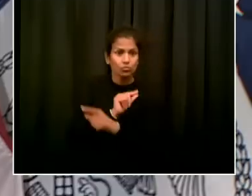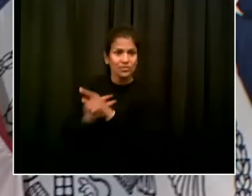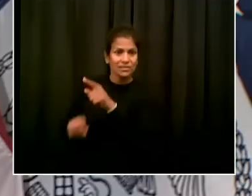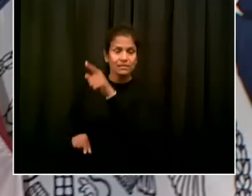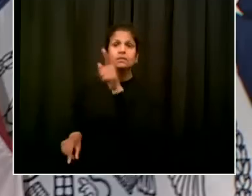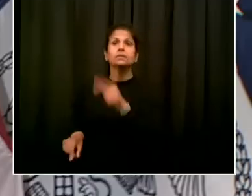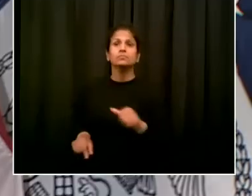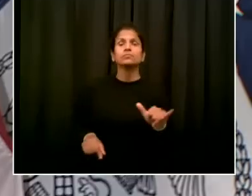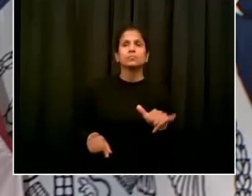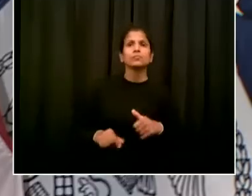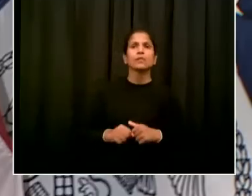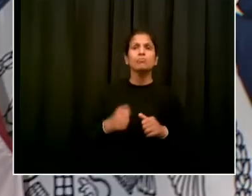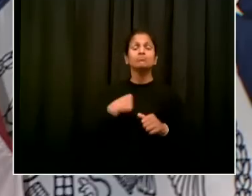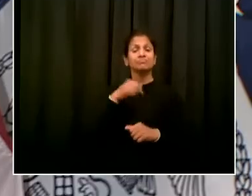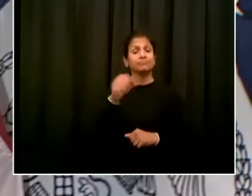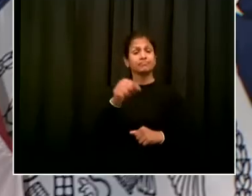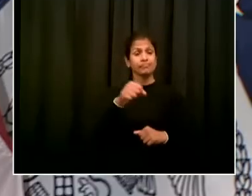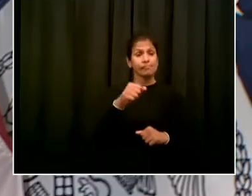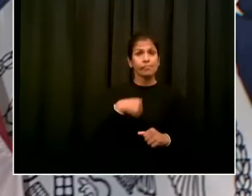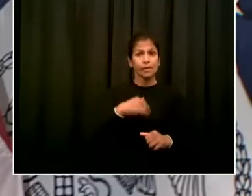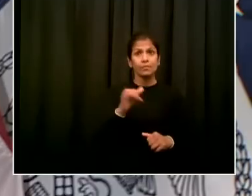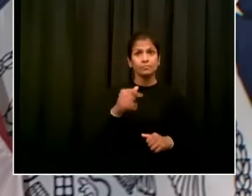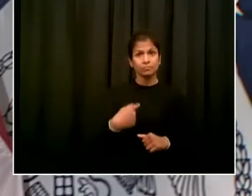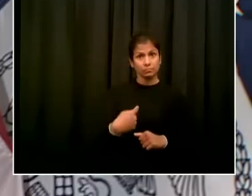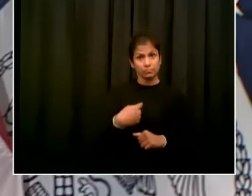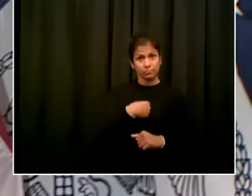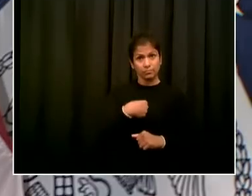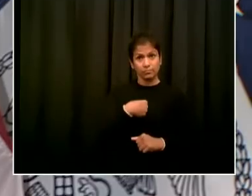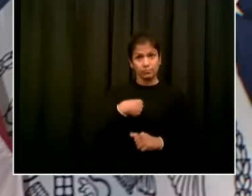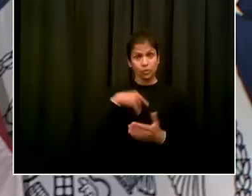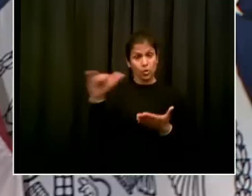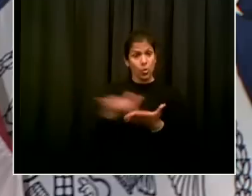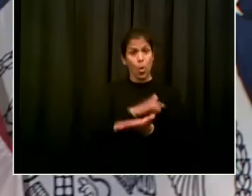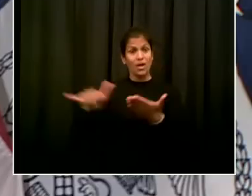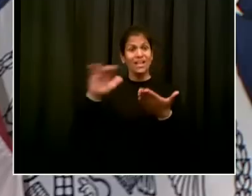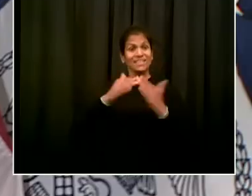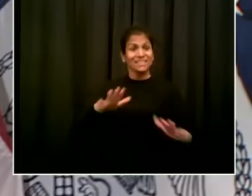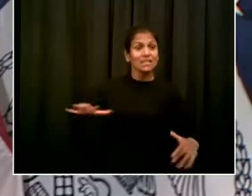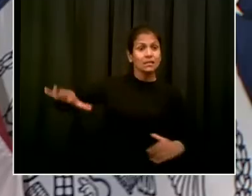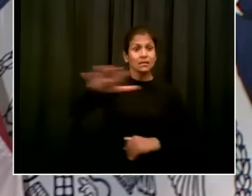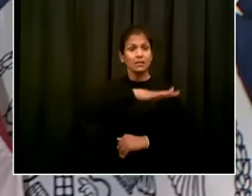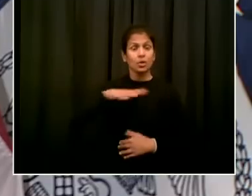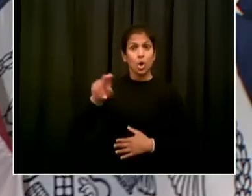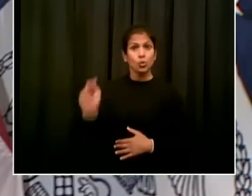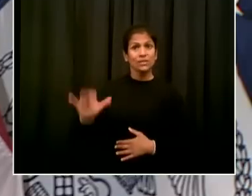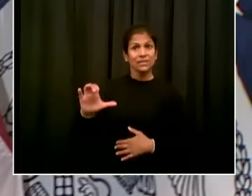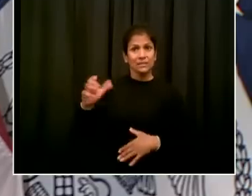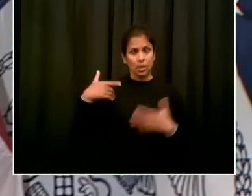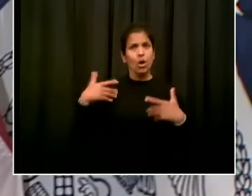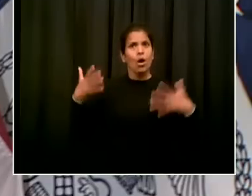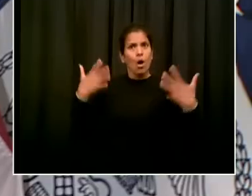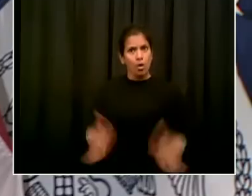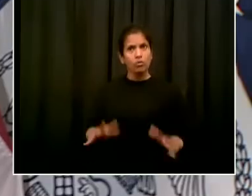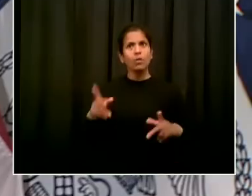ZIP CODE WAS A CLELEAR ANND MORE ACCESSIBLE WAY. BUT IN AN